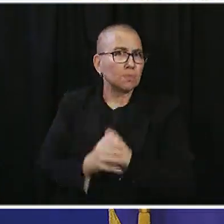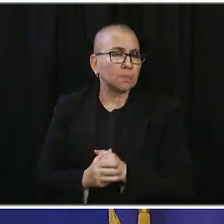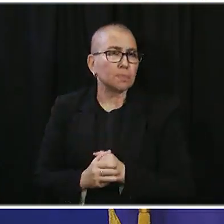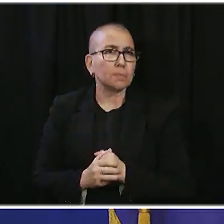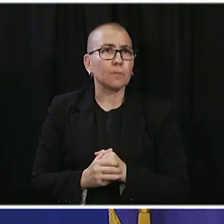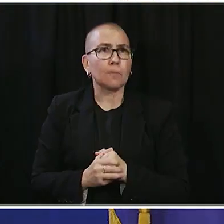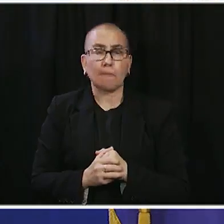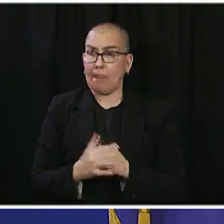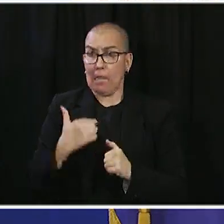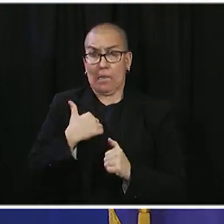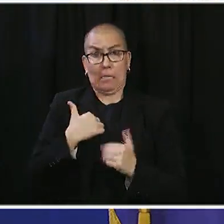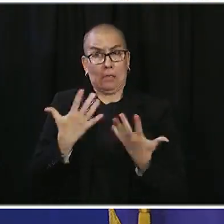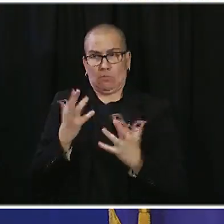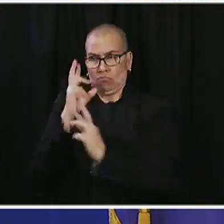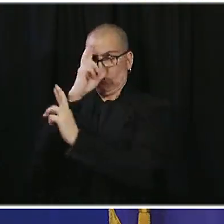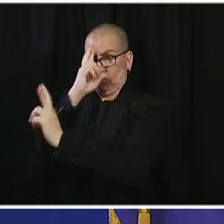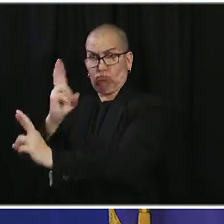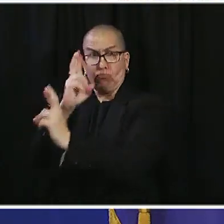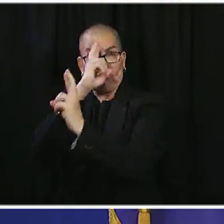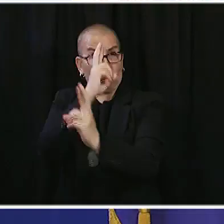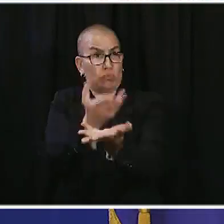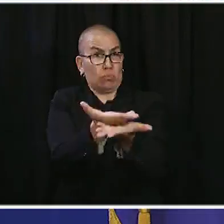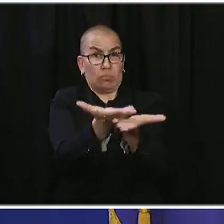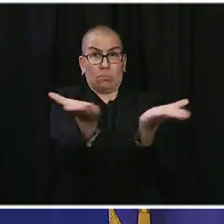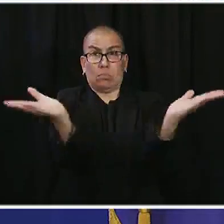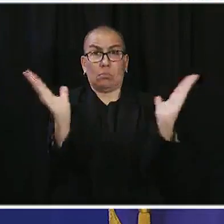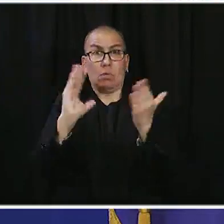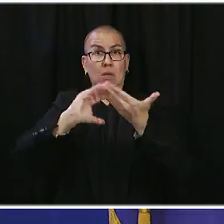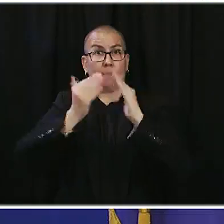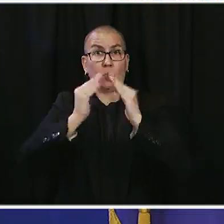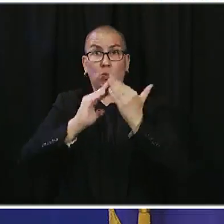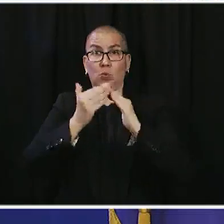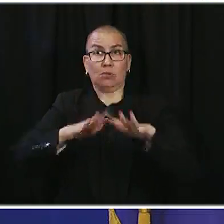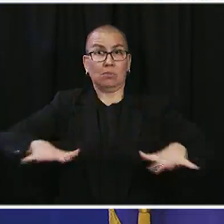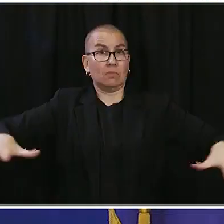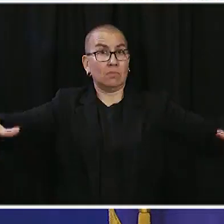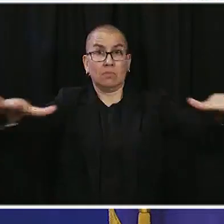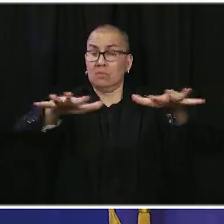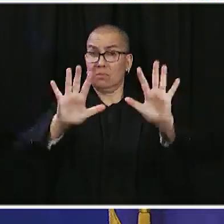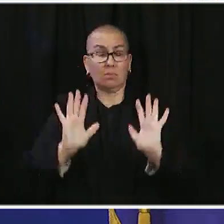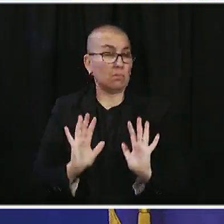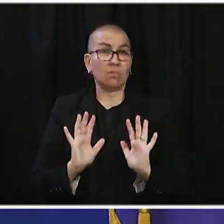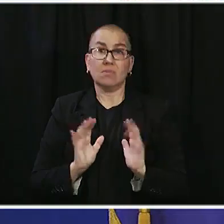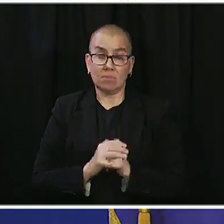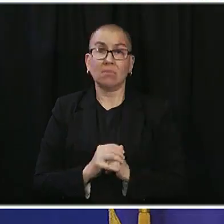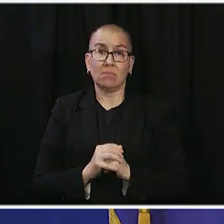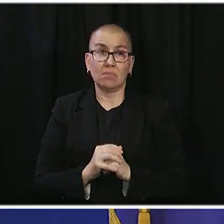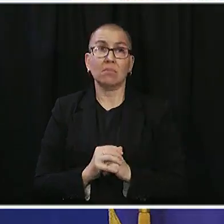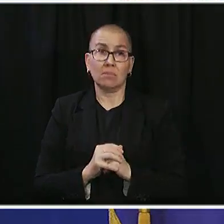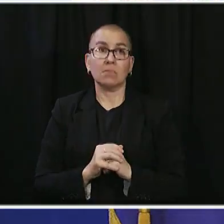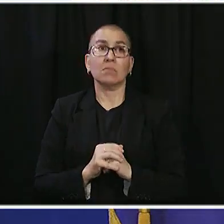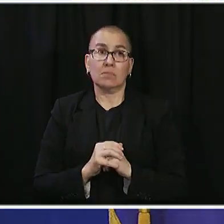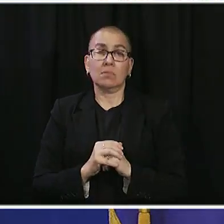COMMISSIONER'S RIGHT, I CERTAINLY RESPECT THE SOVEREIGNTY AND THE CHOICES THAT ARE MADE AROUND LOCAL COMMUNITIES BEING ABLE TO GET